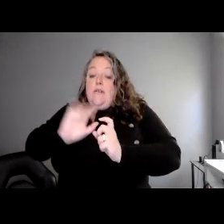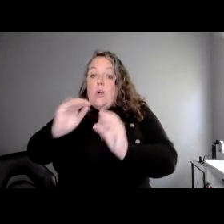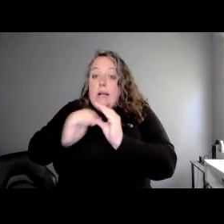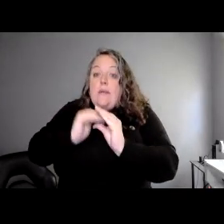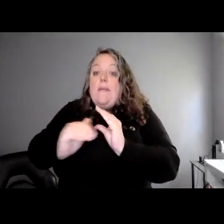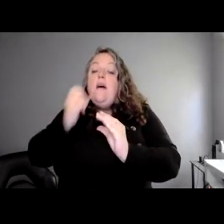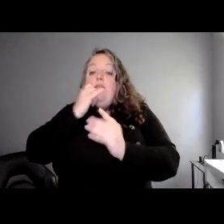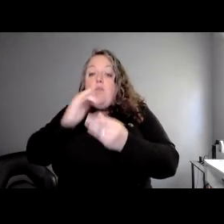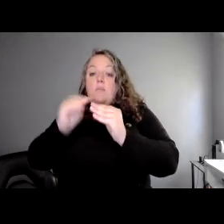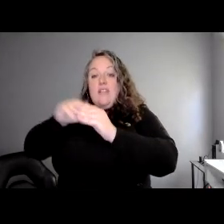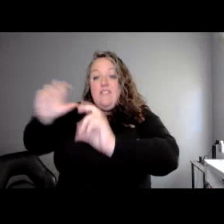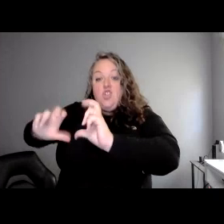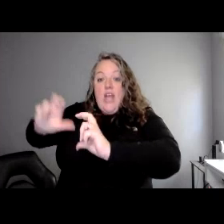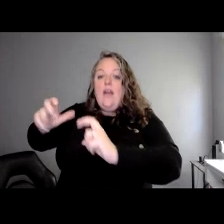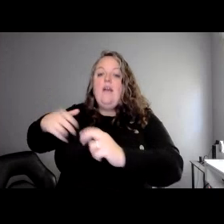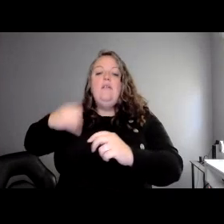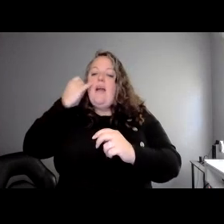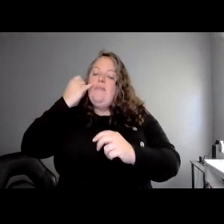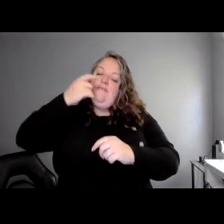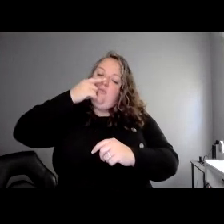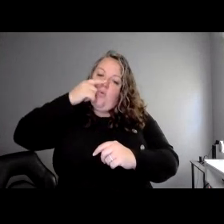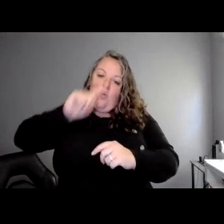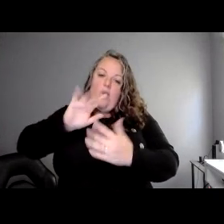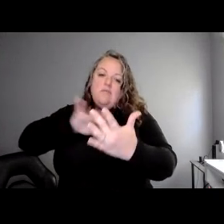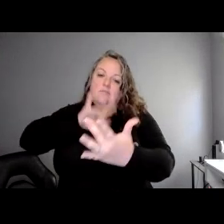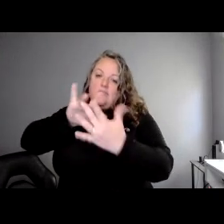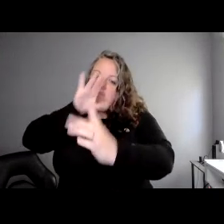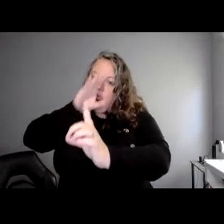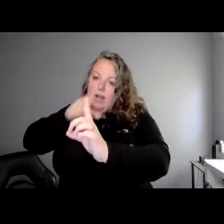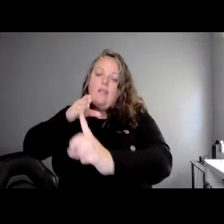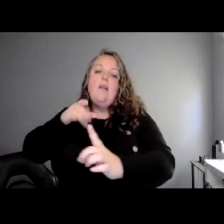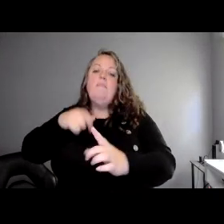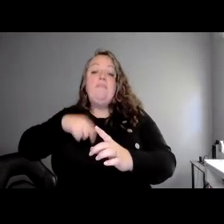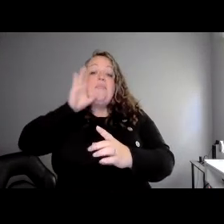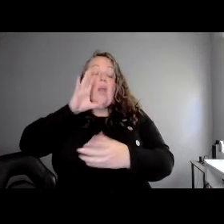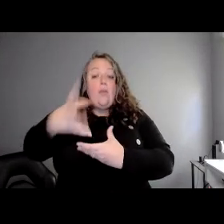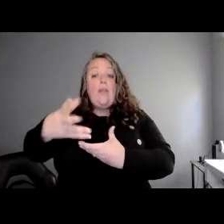if not if you don't want to be reached out to directly? I will include these comments